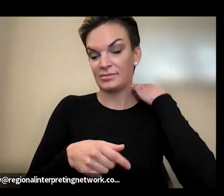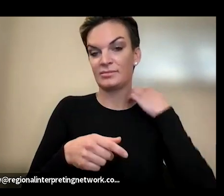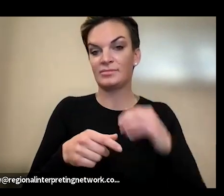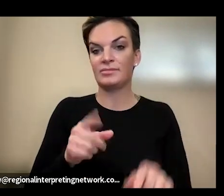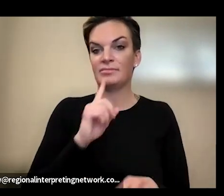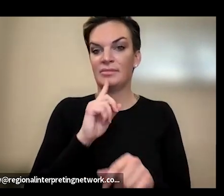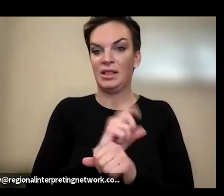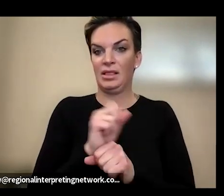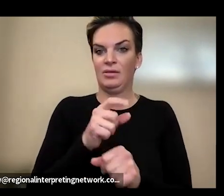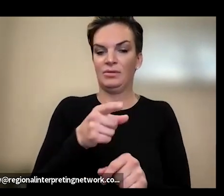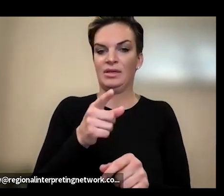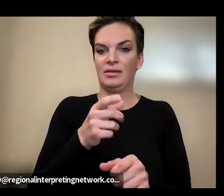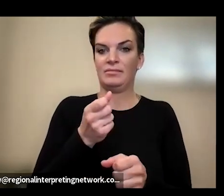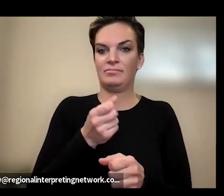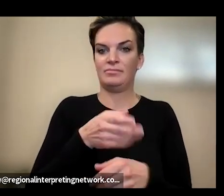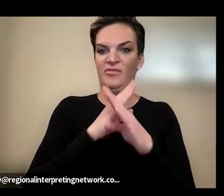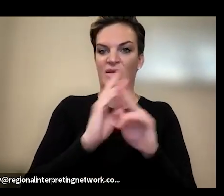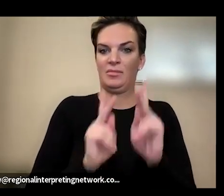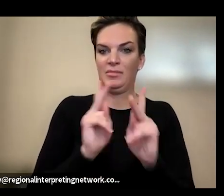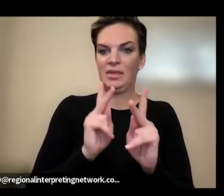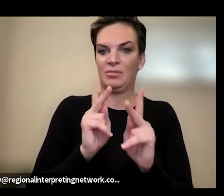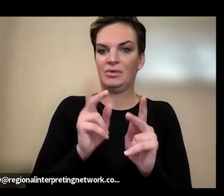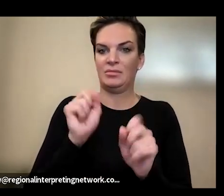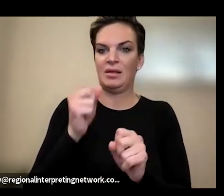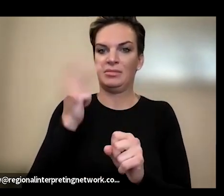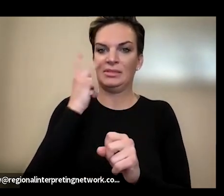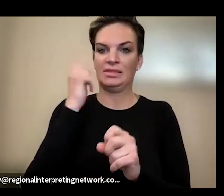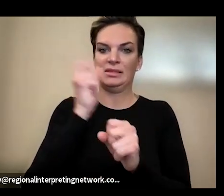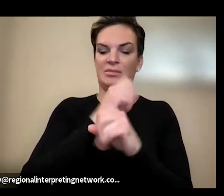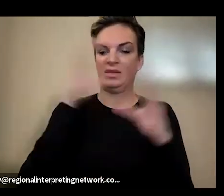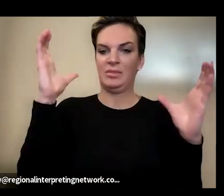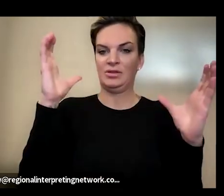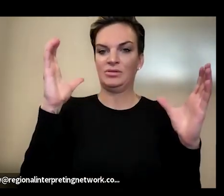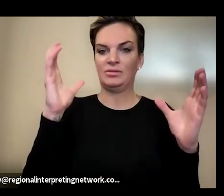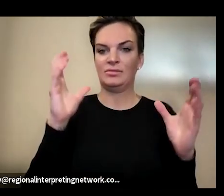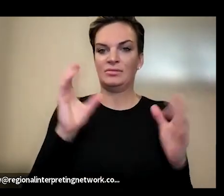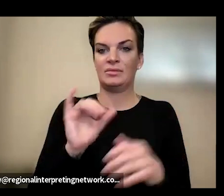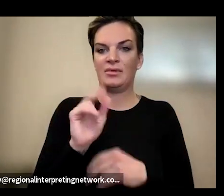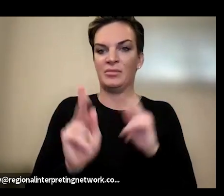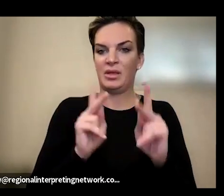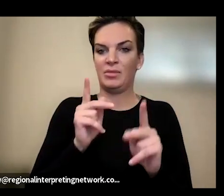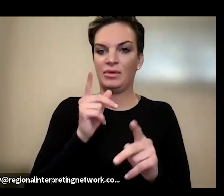prevents people from seeing the big picture, right? So, like for folks who have a who have